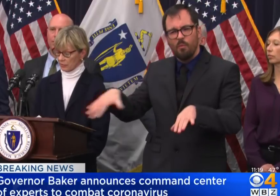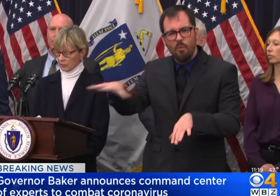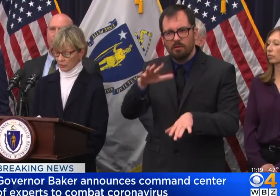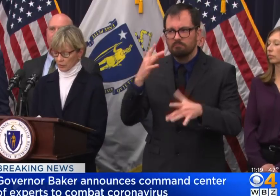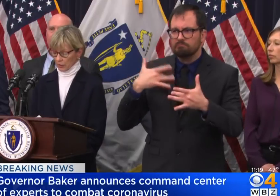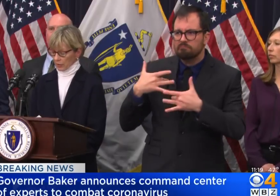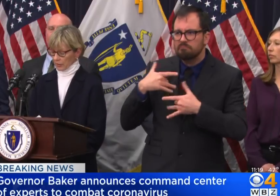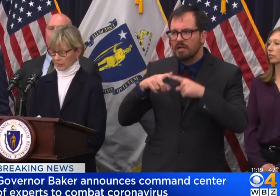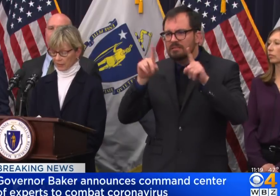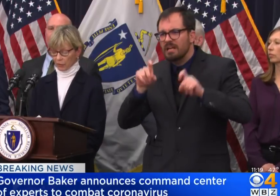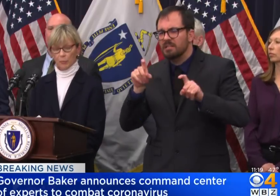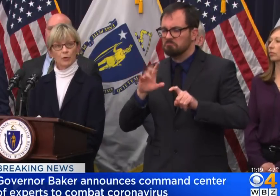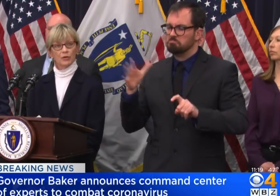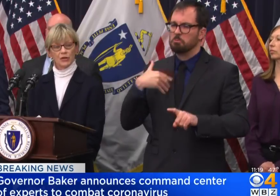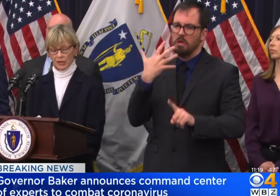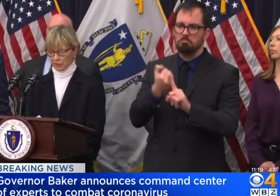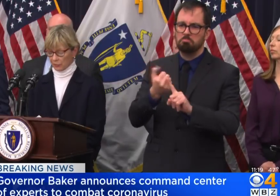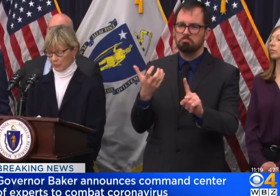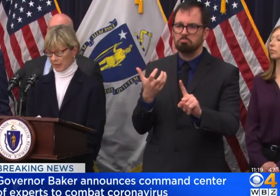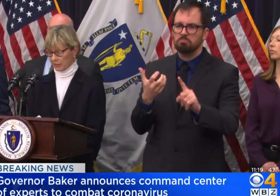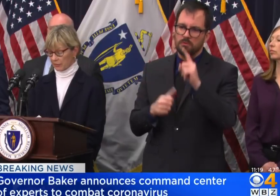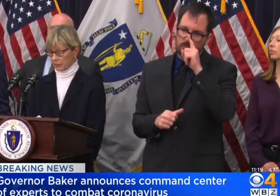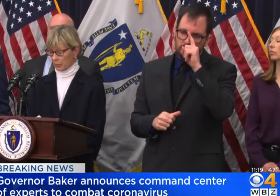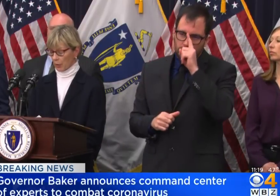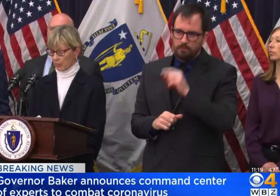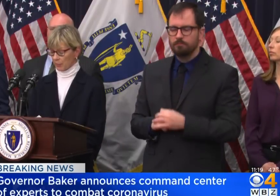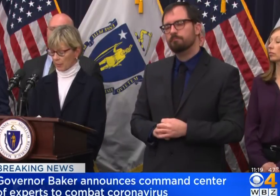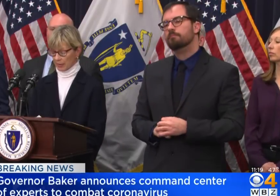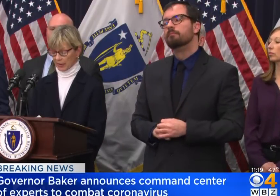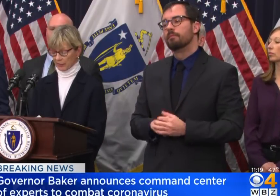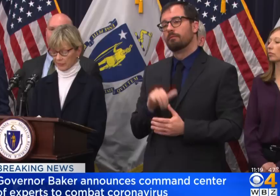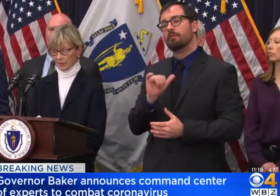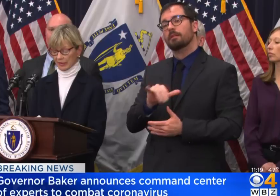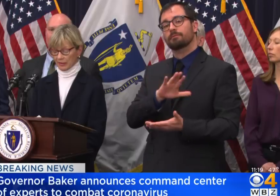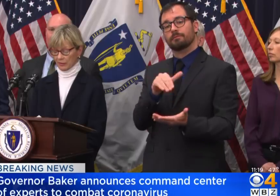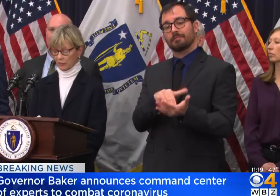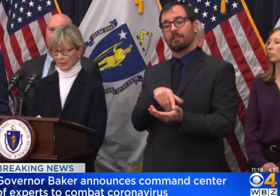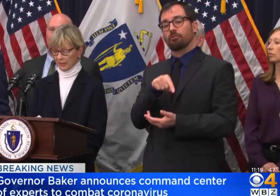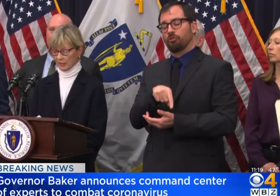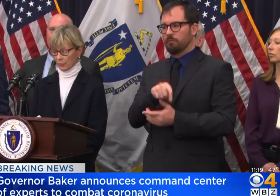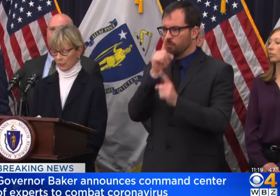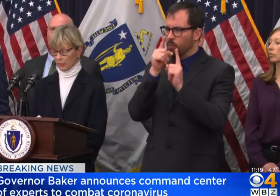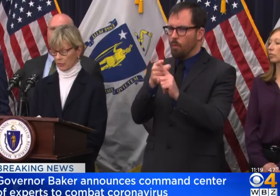TESTING. I KNOW THAT IS ON EVERYONE'S MIND. AS WE TRANSITION INTO COMMUNITY